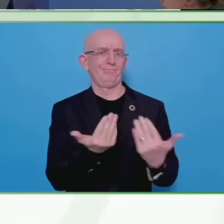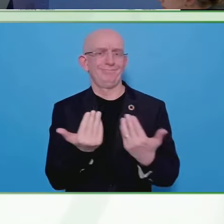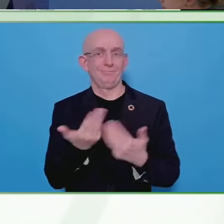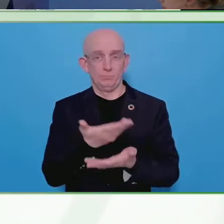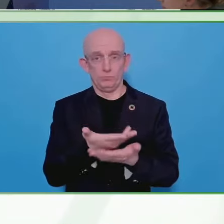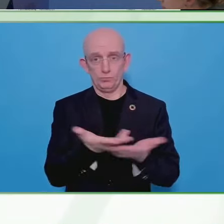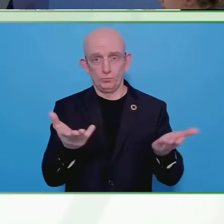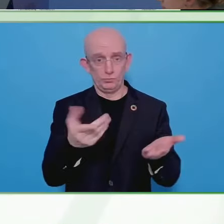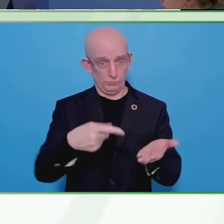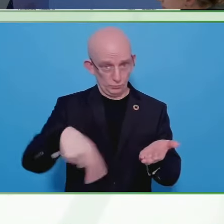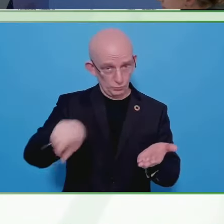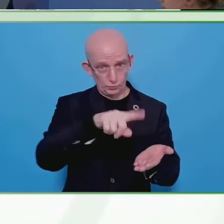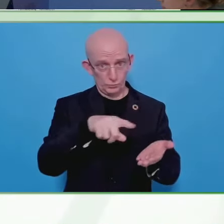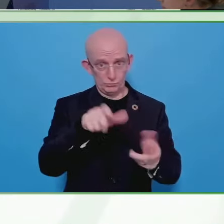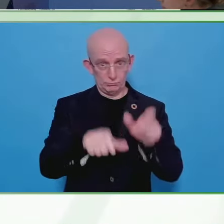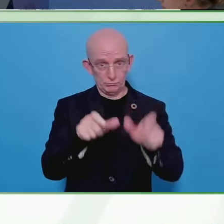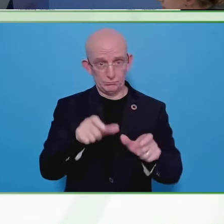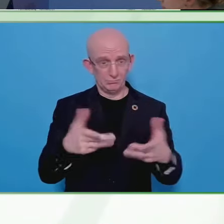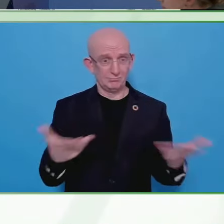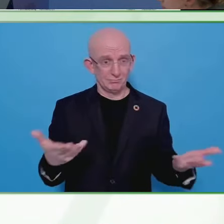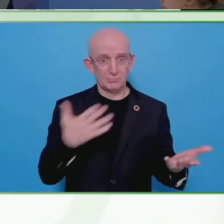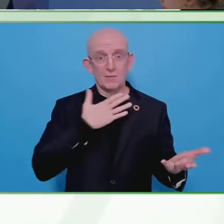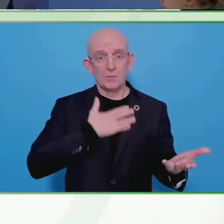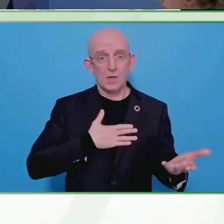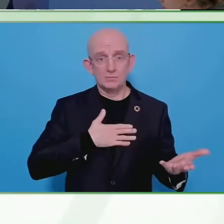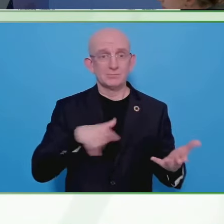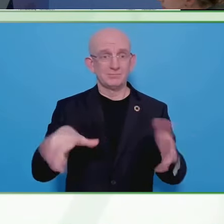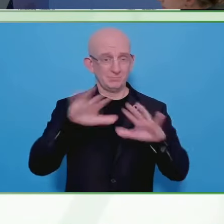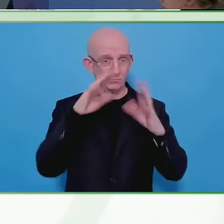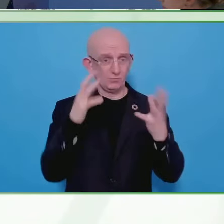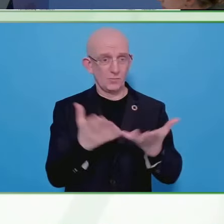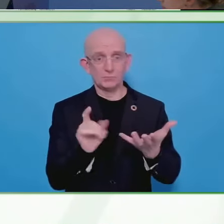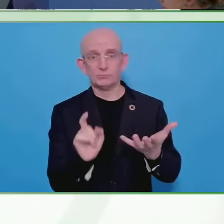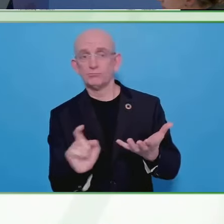What we will discuss with you today is one of our efforts, we